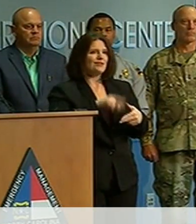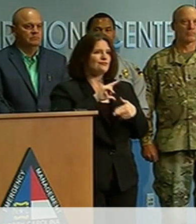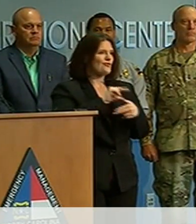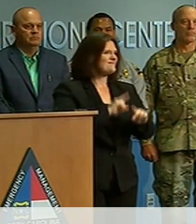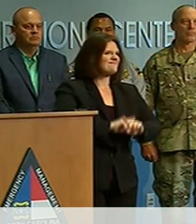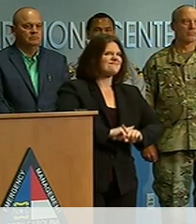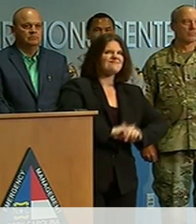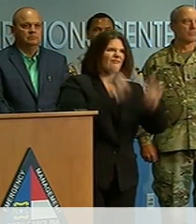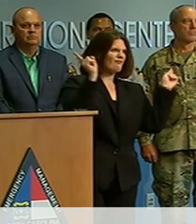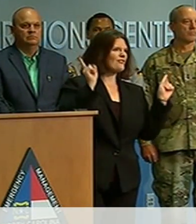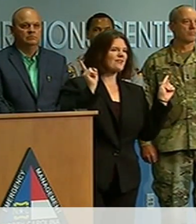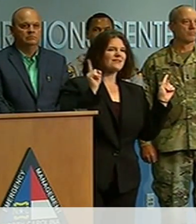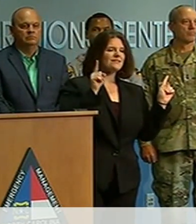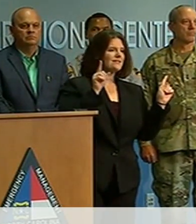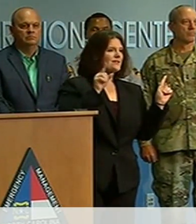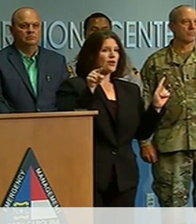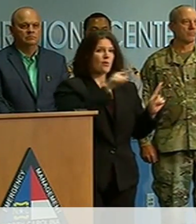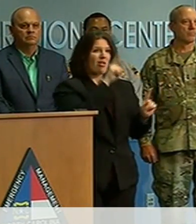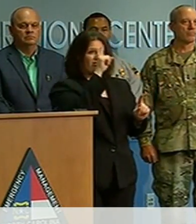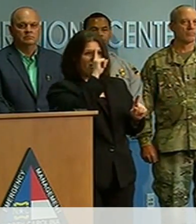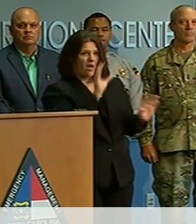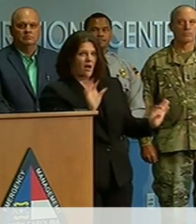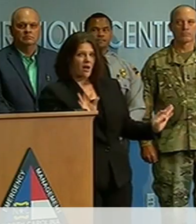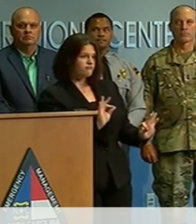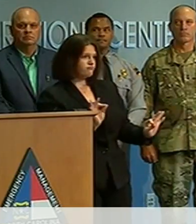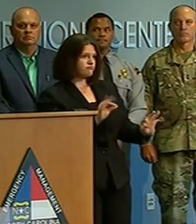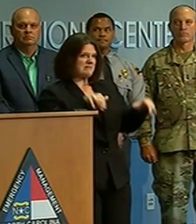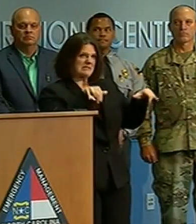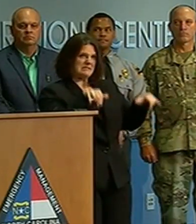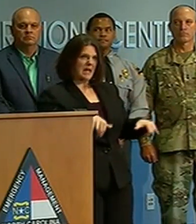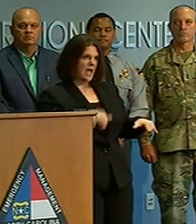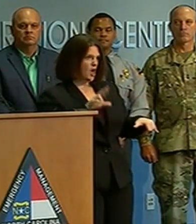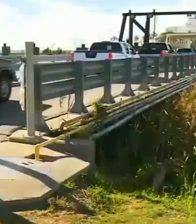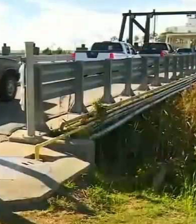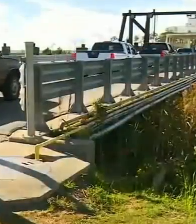Don't bet your life or riding out a monster………"